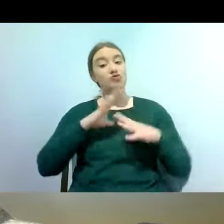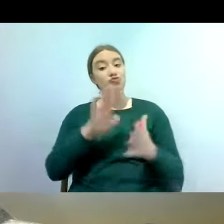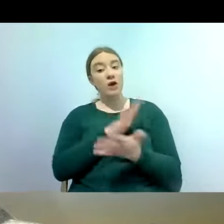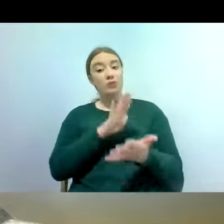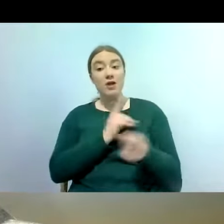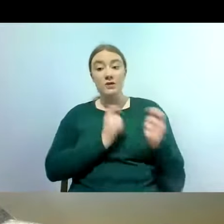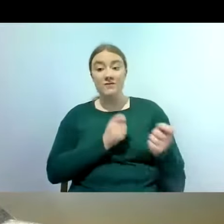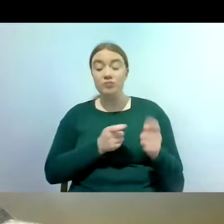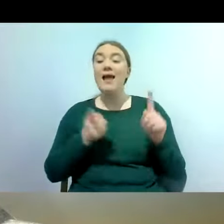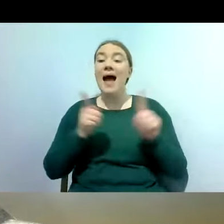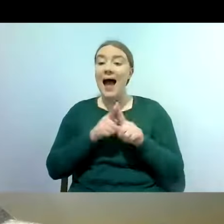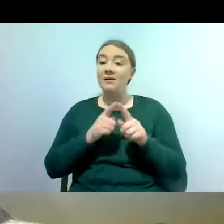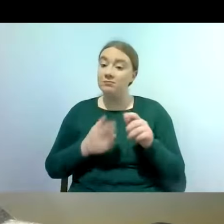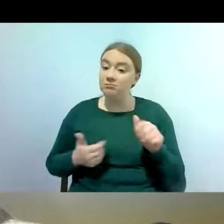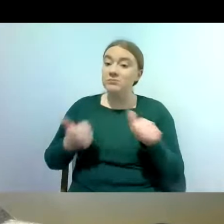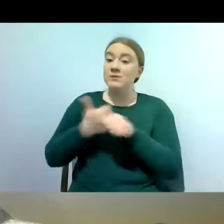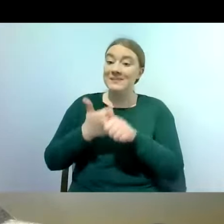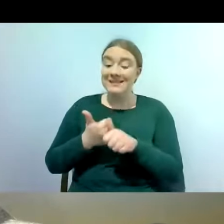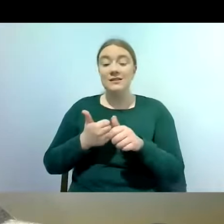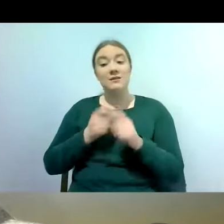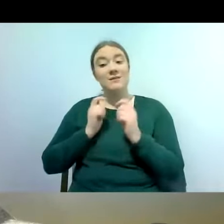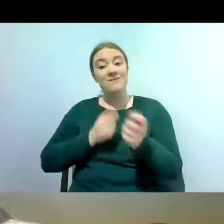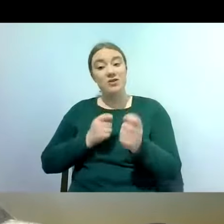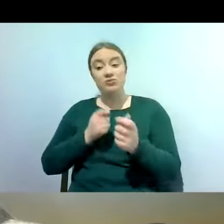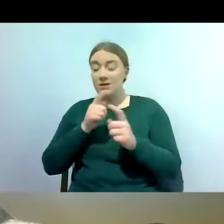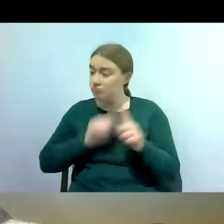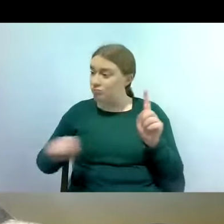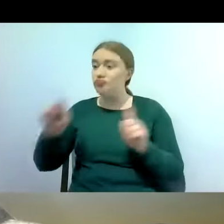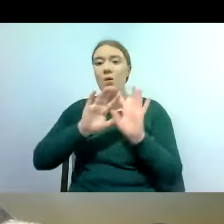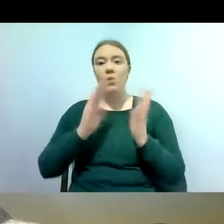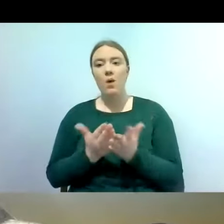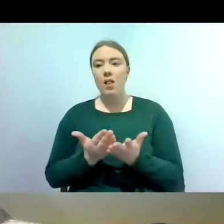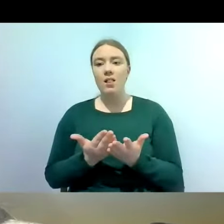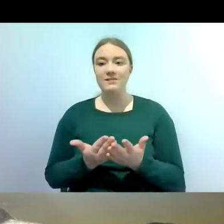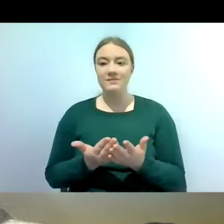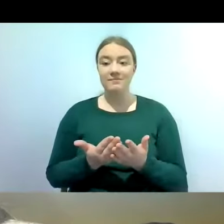fisheries in many other many places around the world i've included an image here of